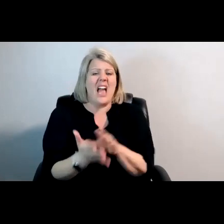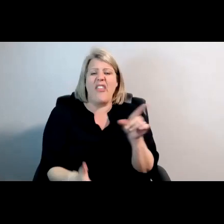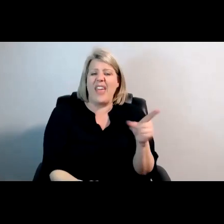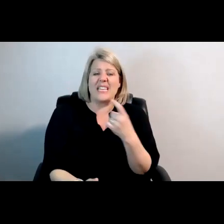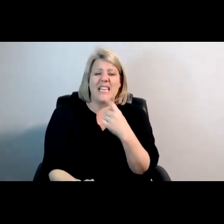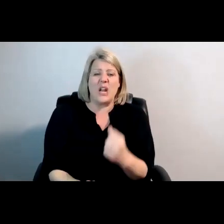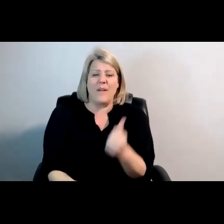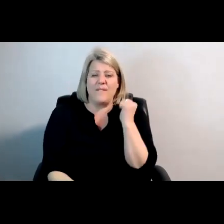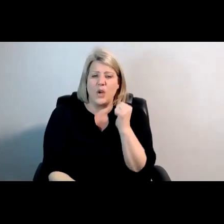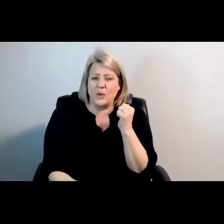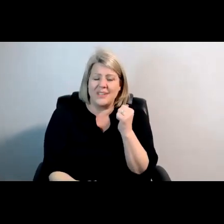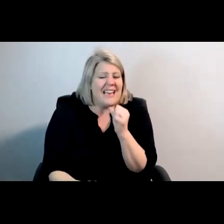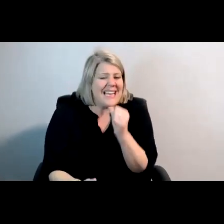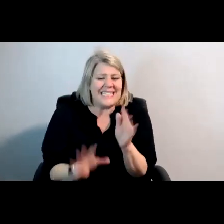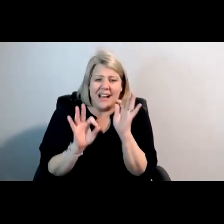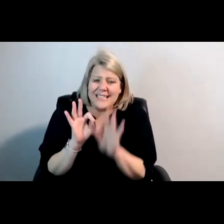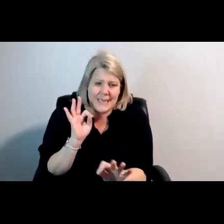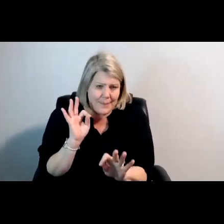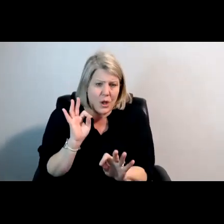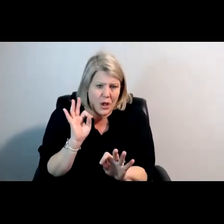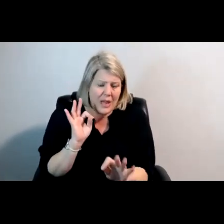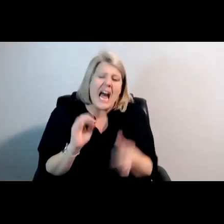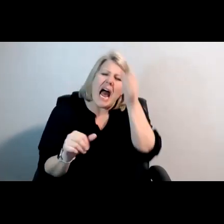Again, I can think of a situation where we had someone